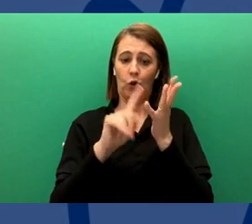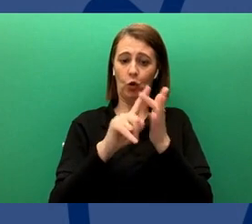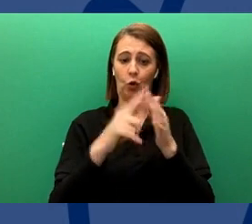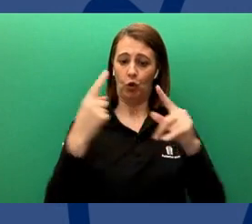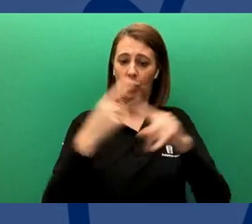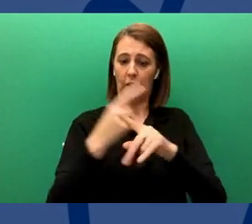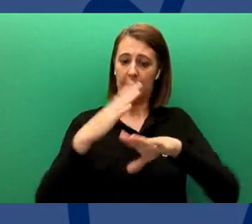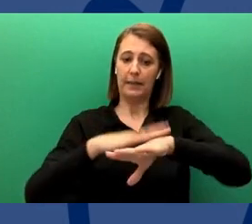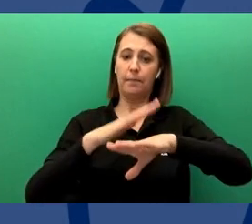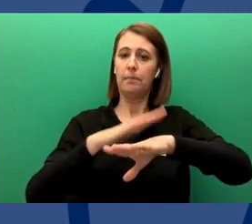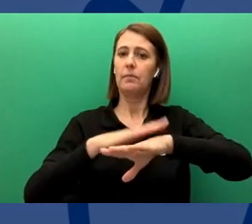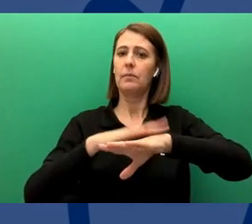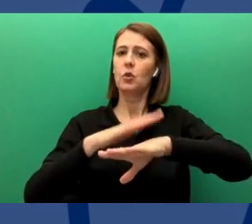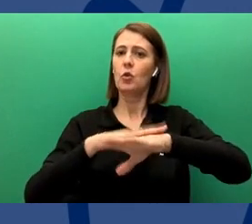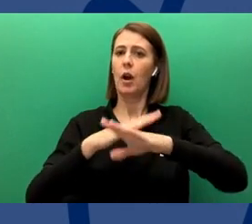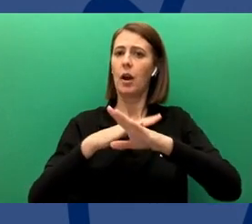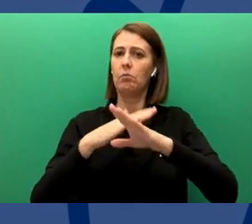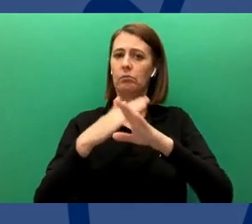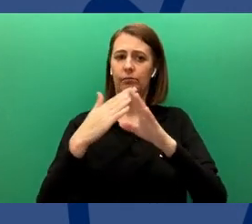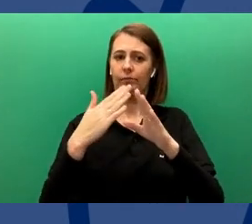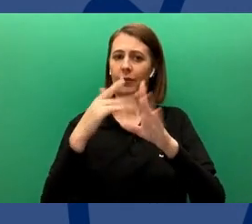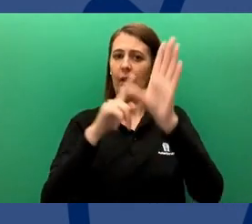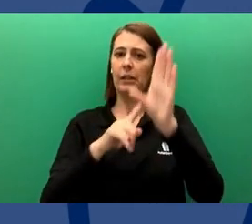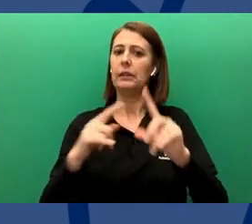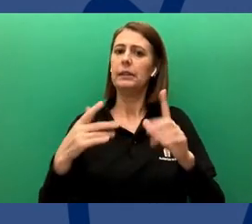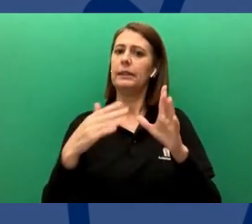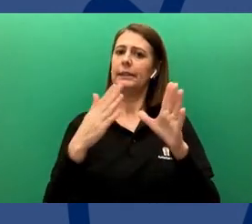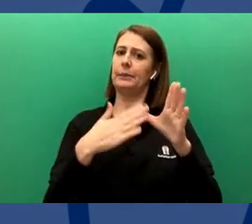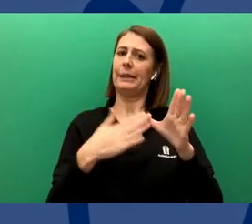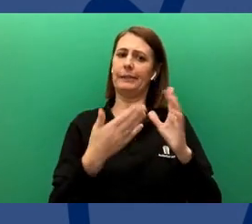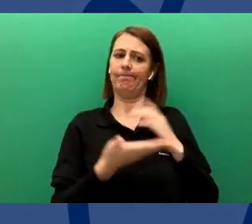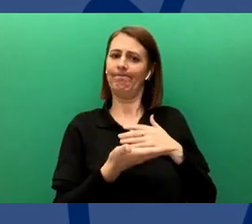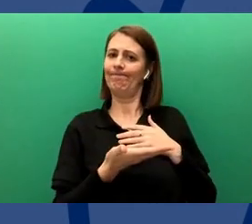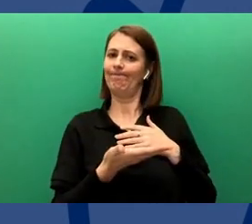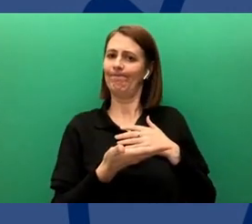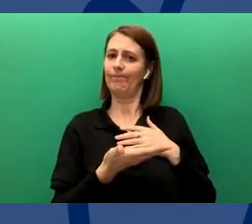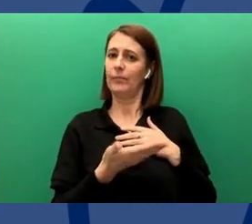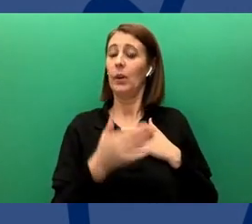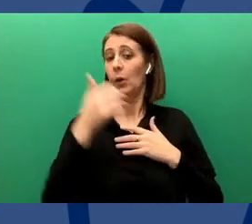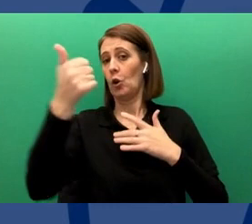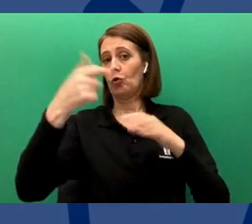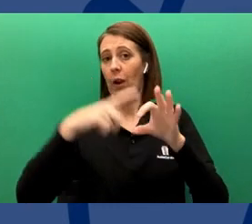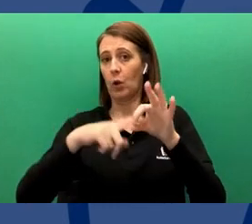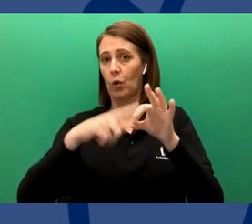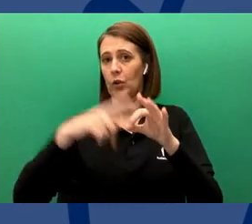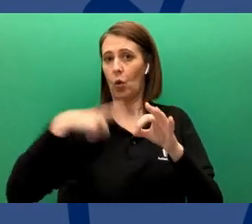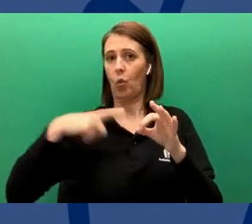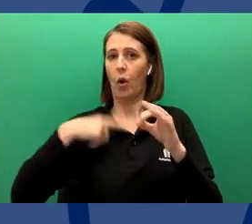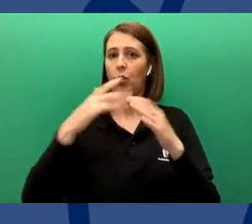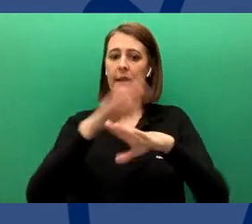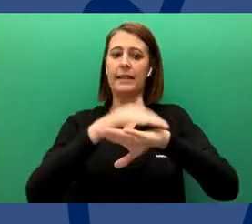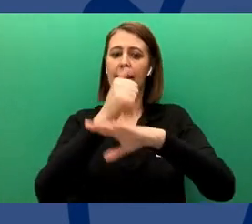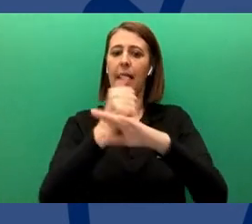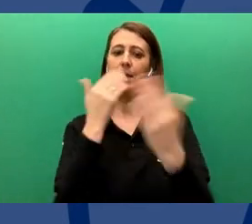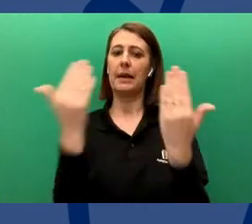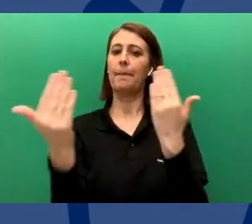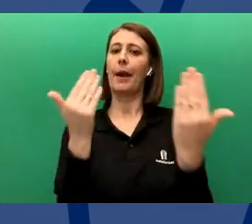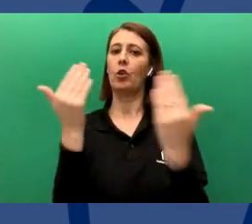Great question. And that's why we've set up the comparison periods with the prior year.